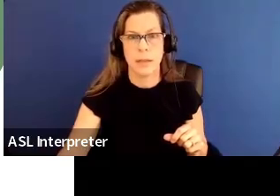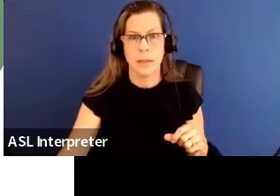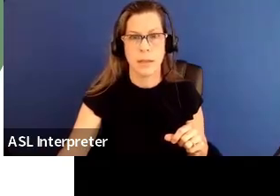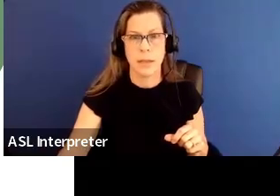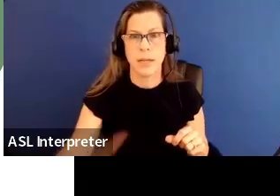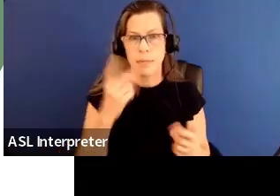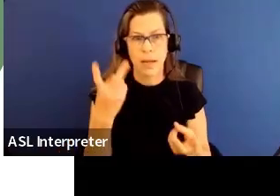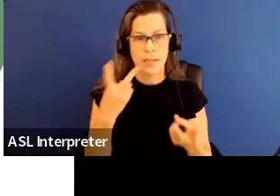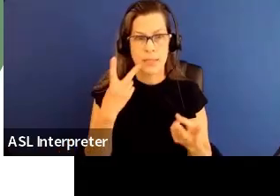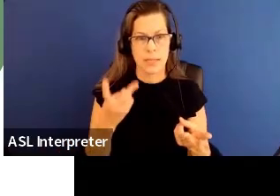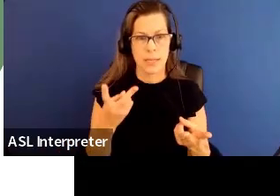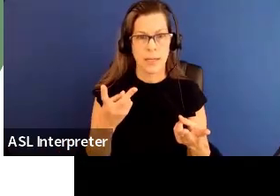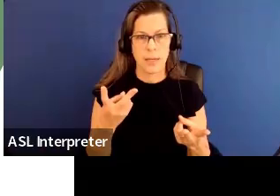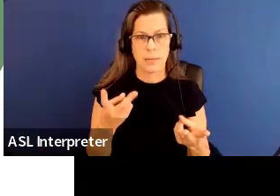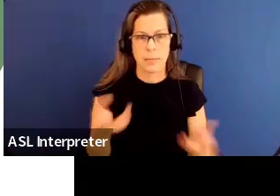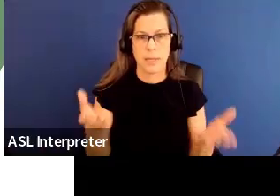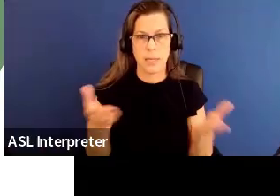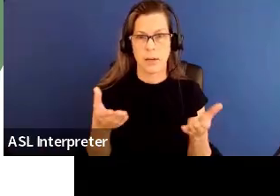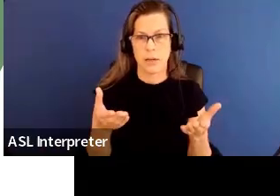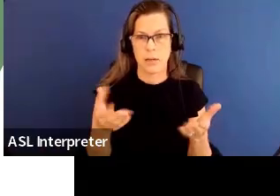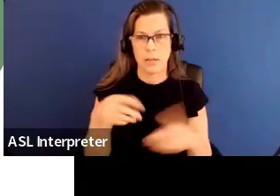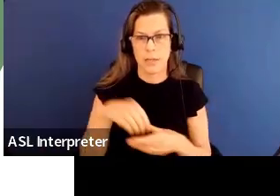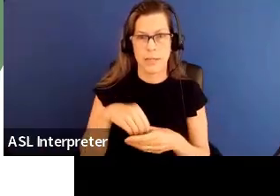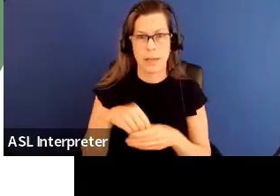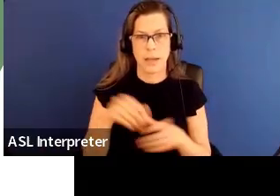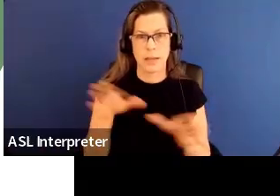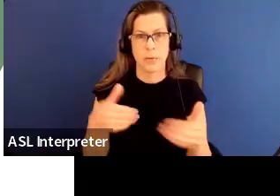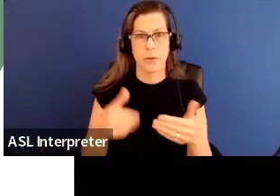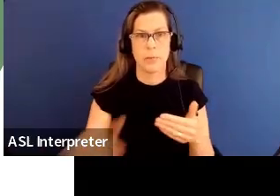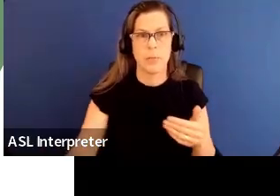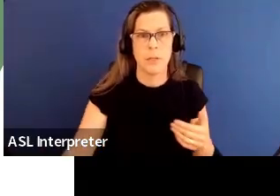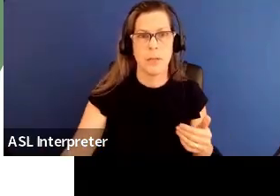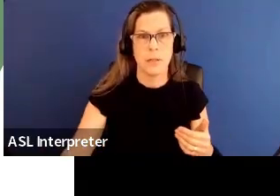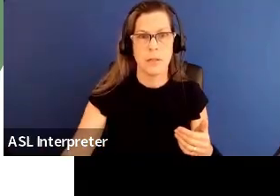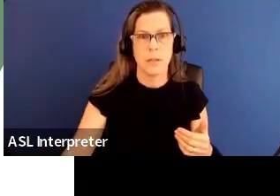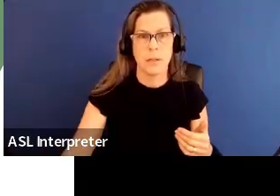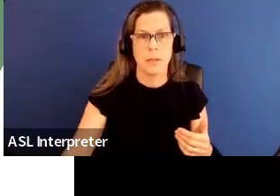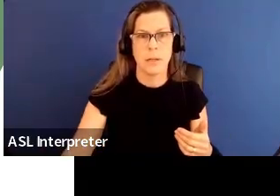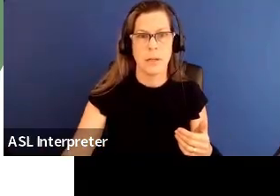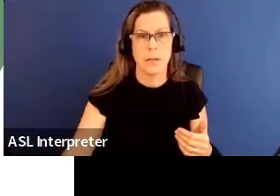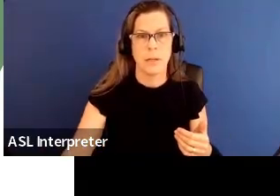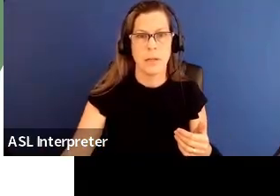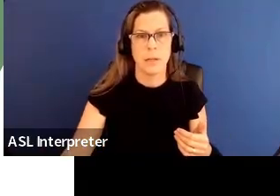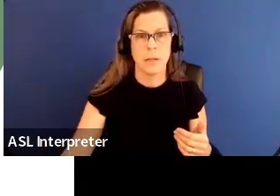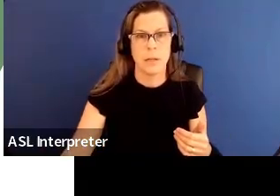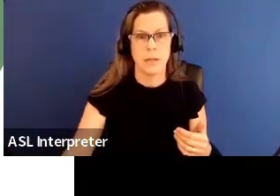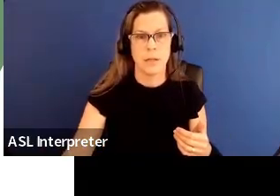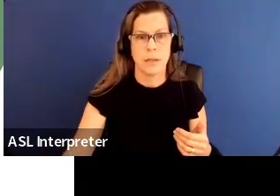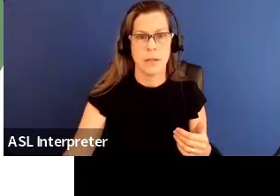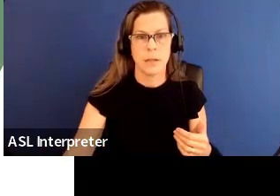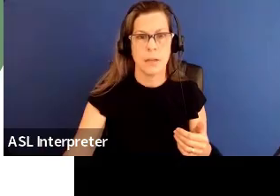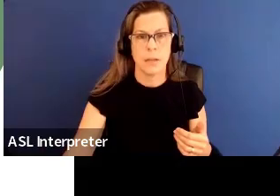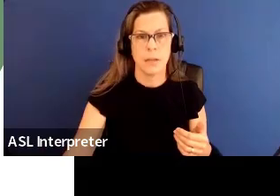pin. One second.